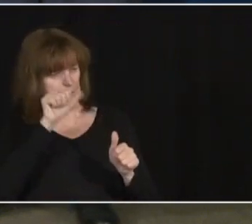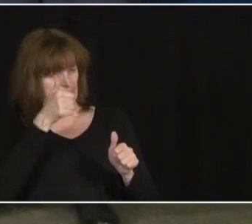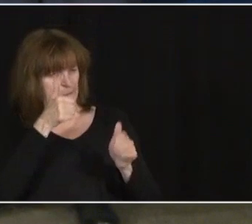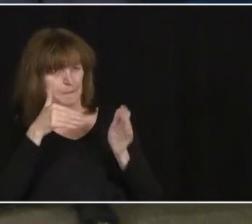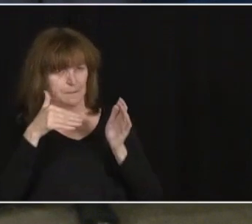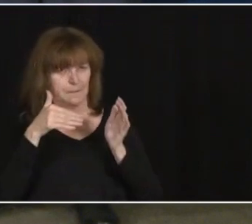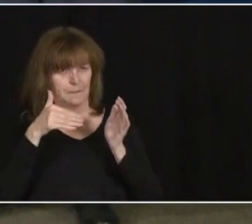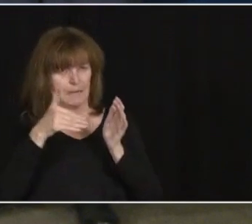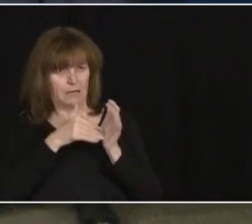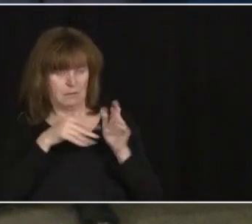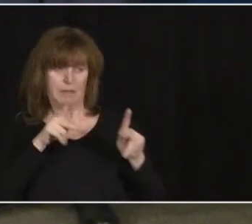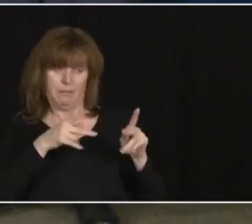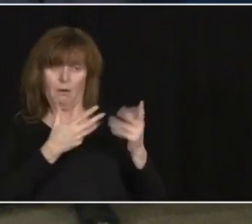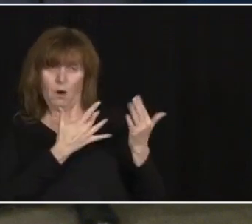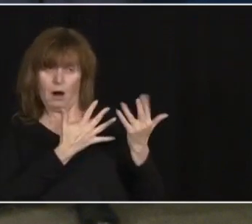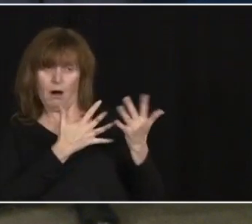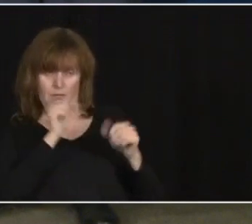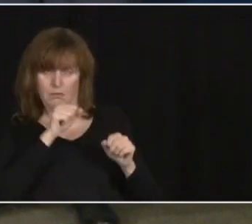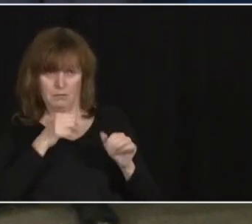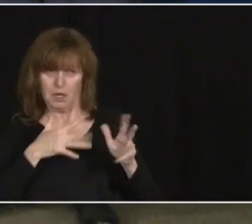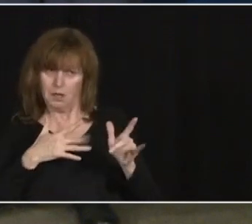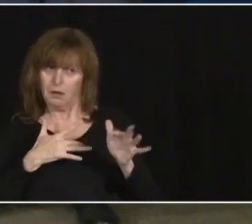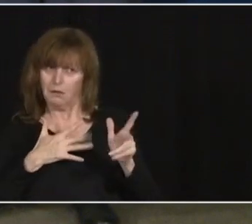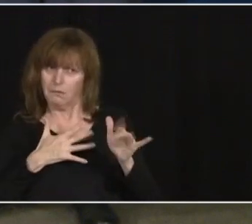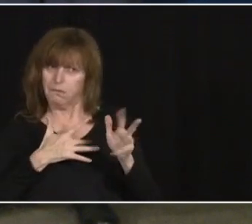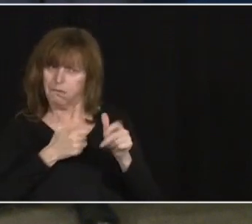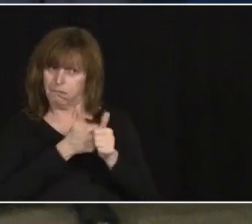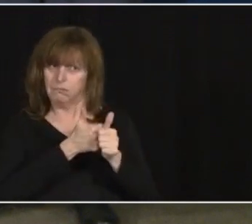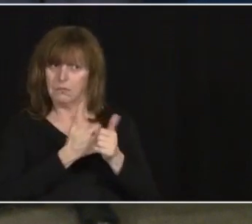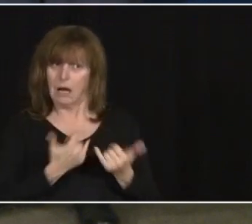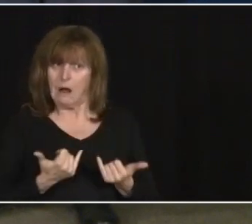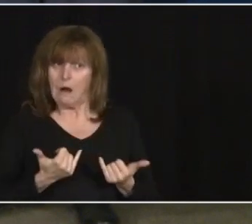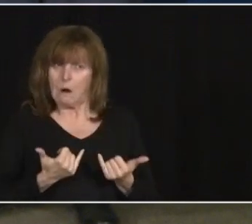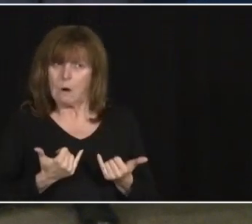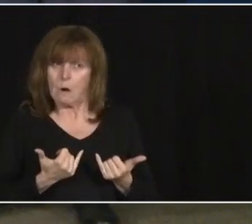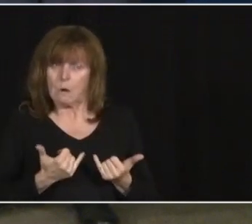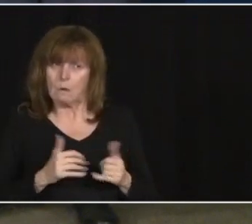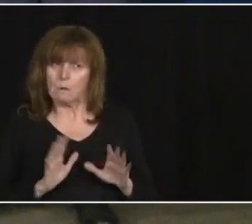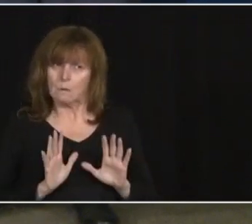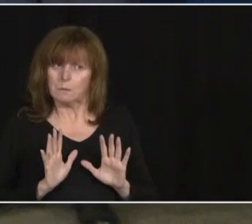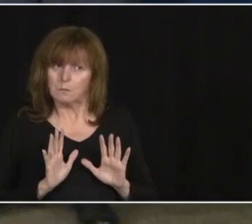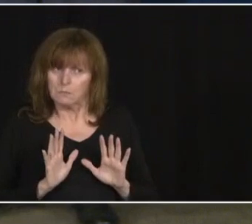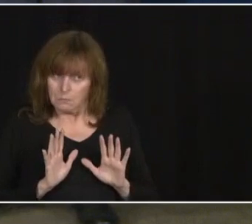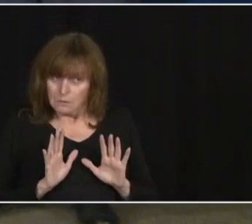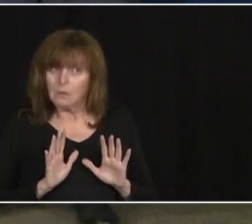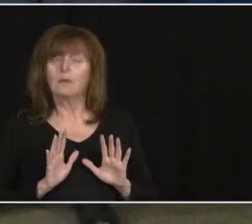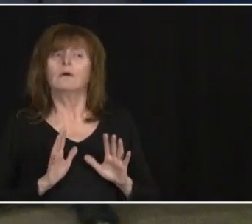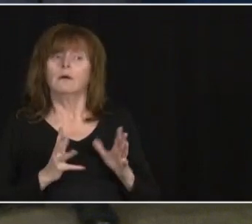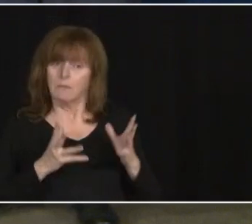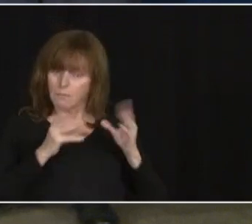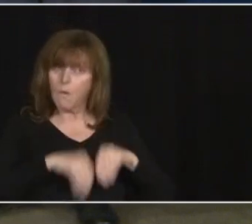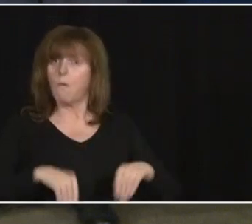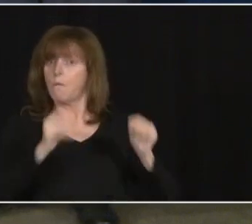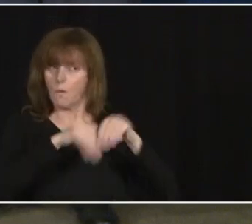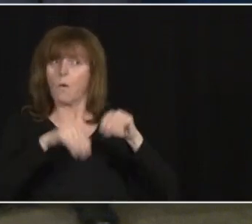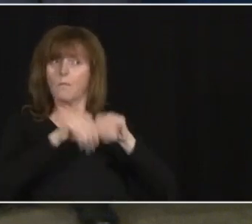We had 10,000 cases or so that were still waiting for results but we have dealt with. That and we have significantly increased the number of